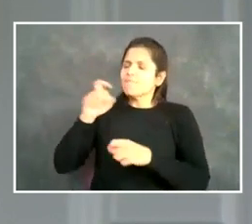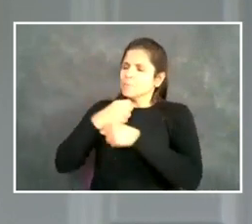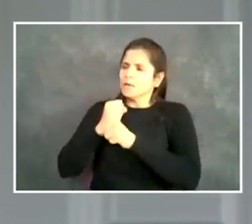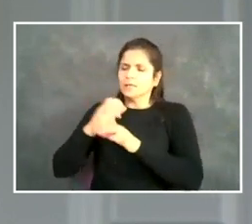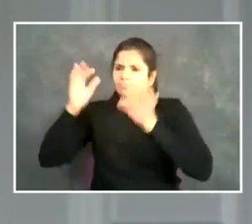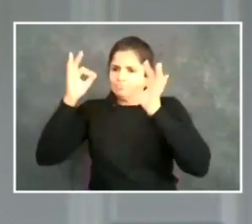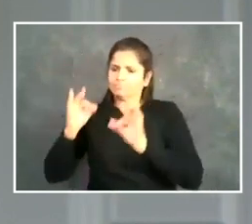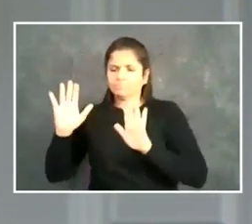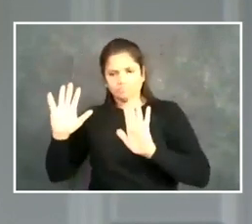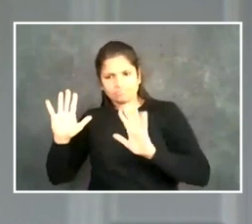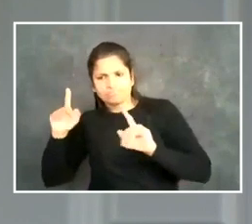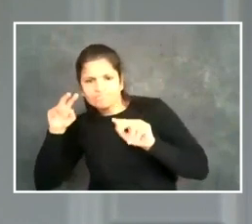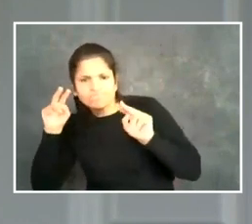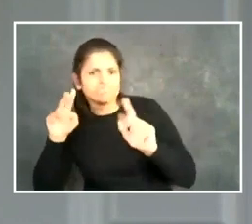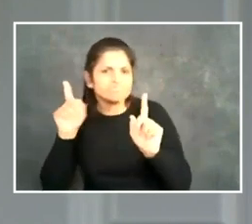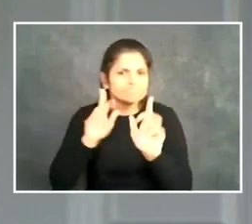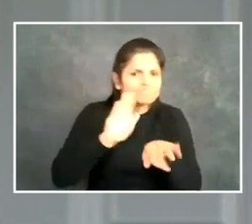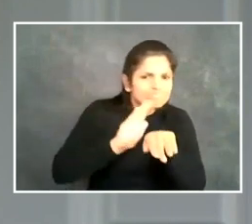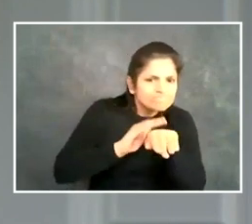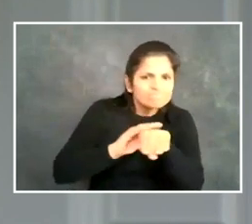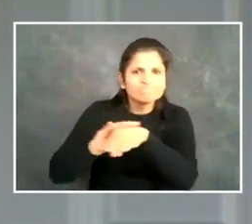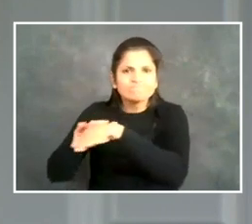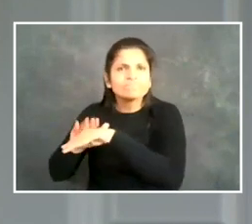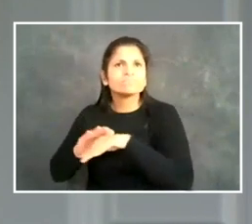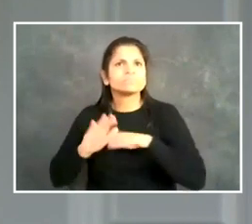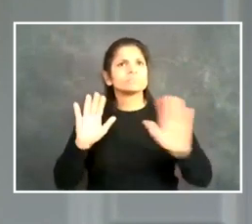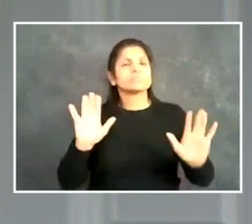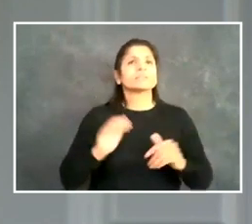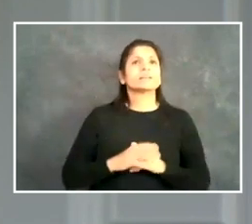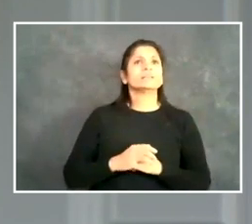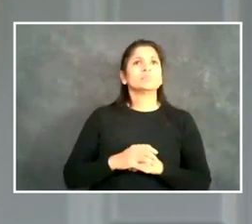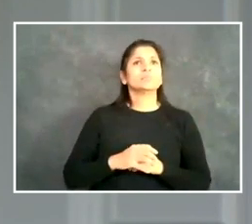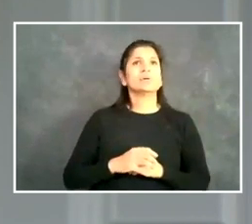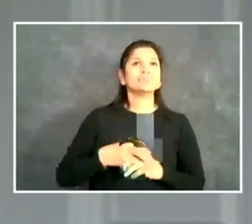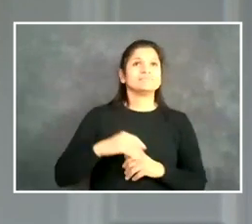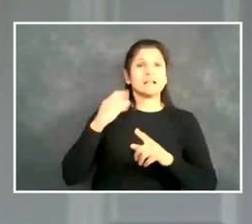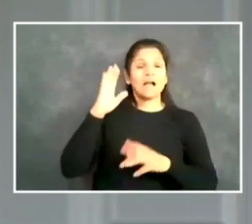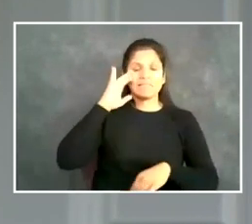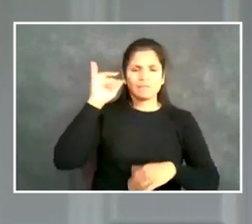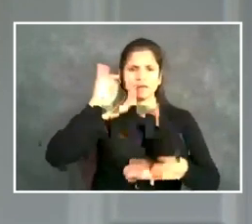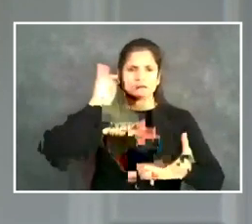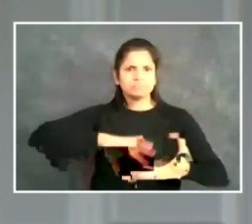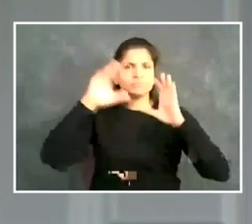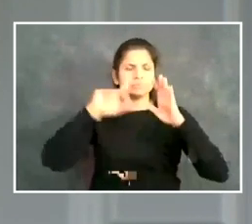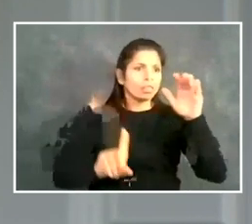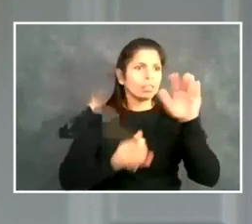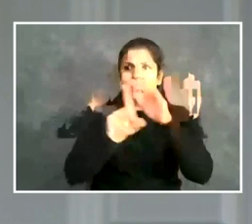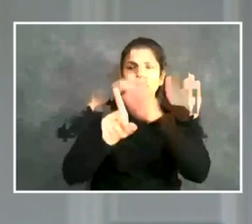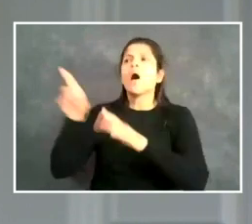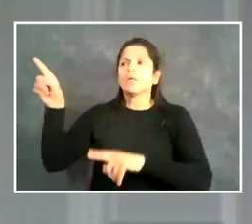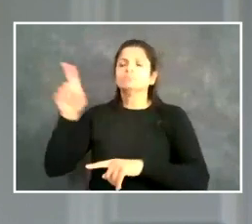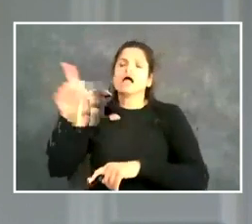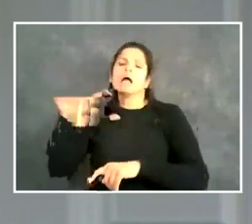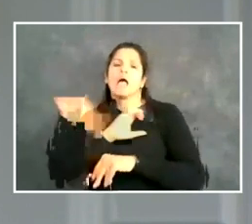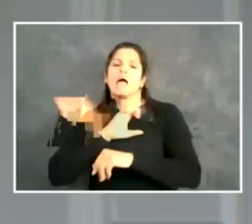BY AND LARGE, YOU SEE NEW YORKERS COOPERATE.